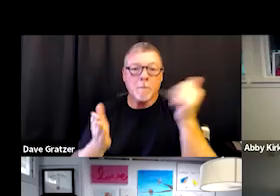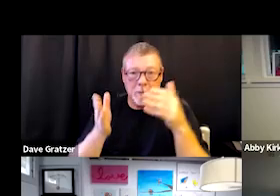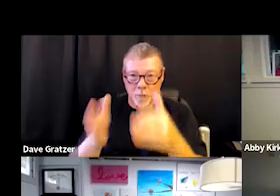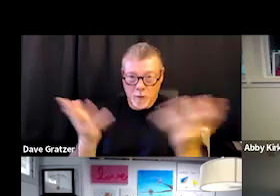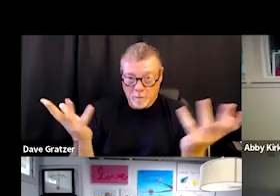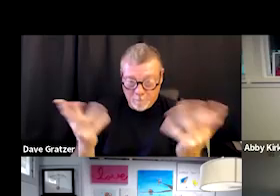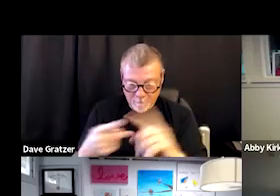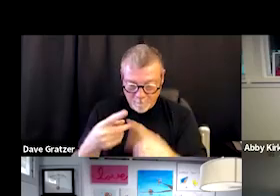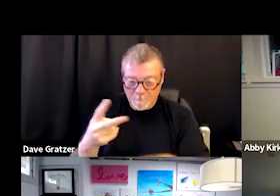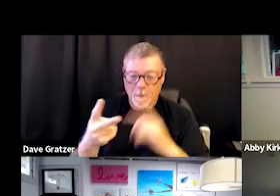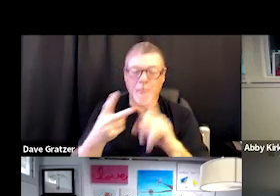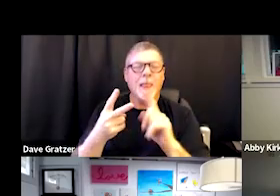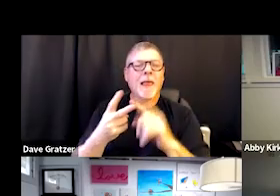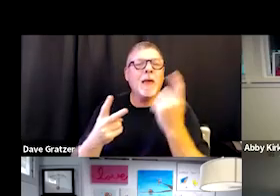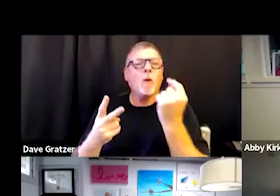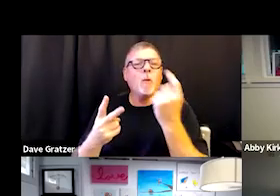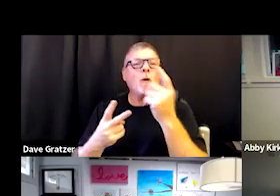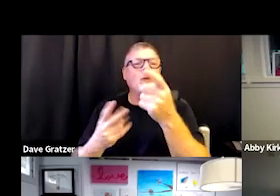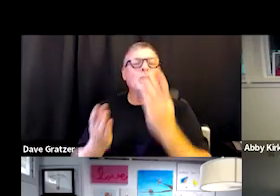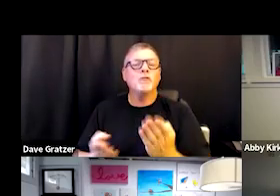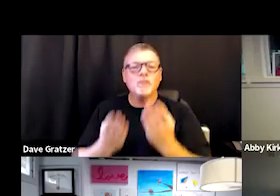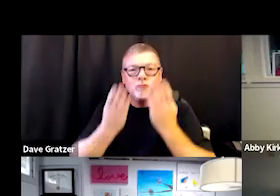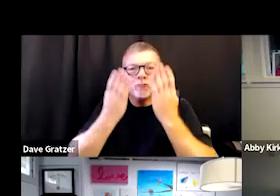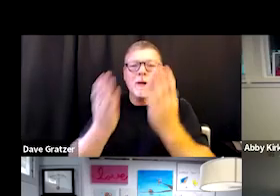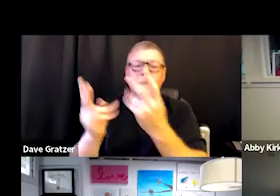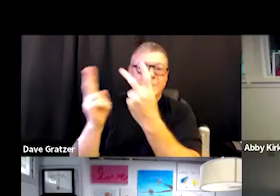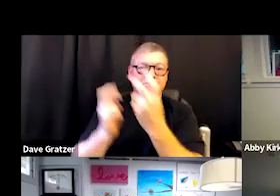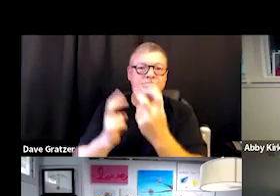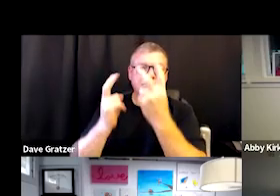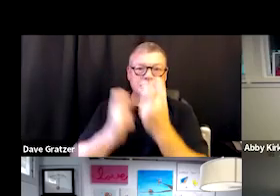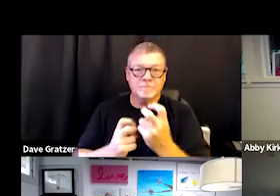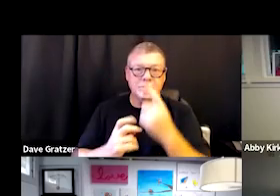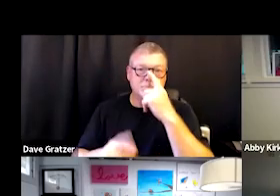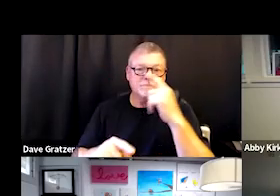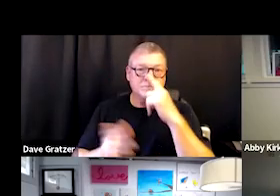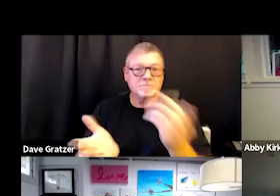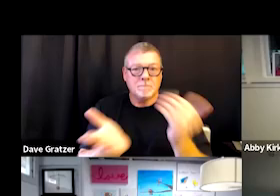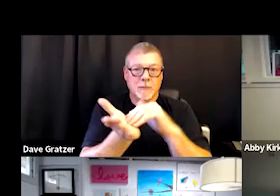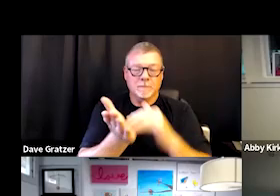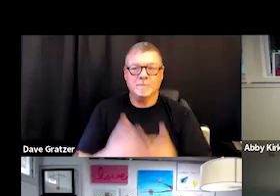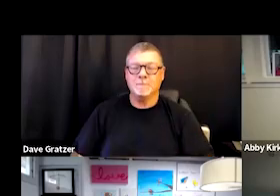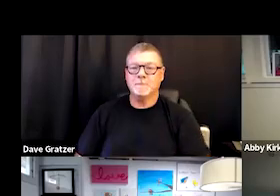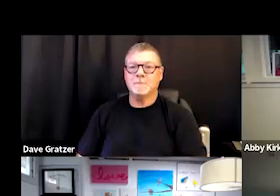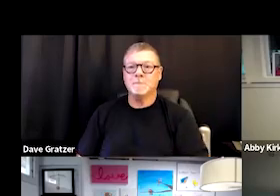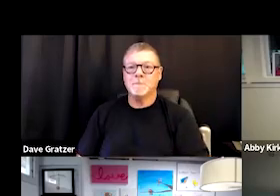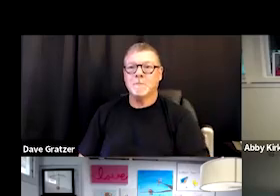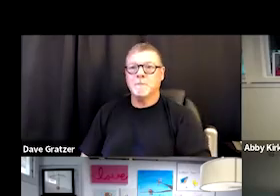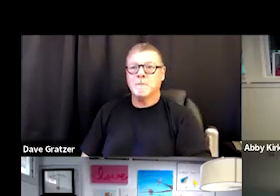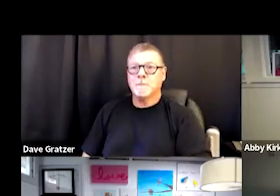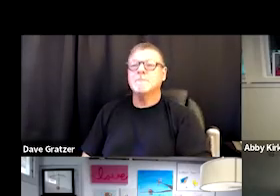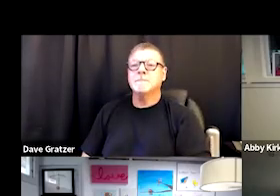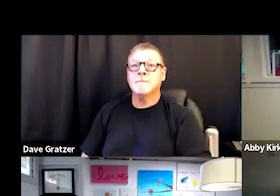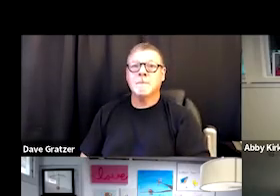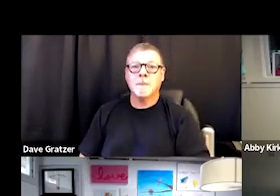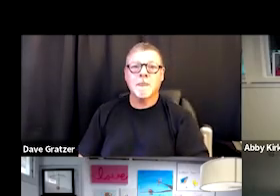that you recommend folks download? If you could just reiterate that. Yeah, great question.